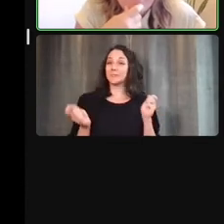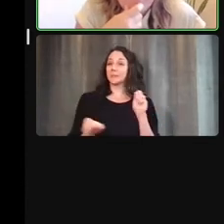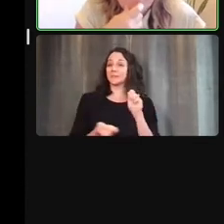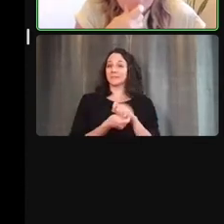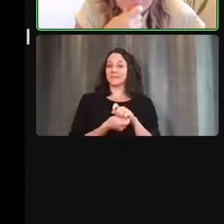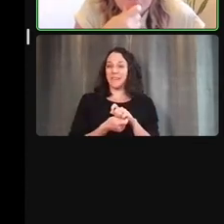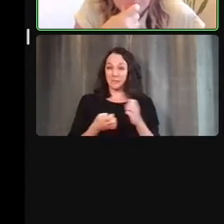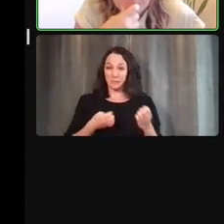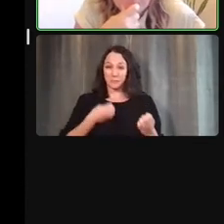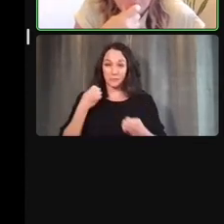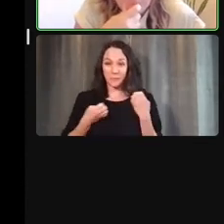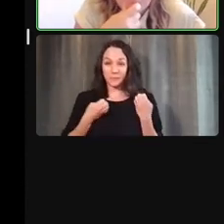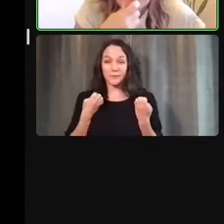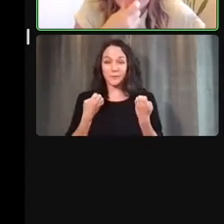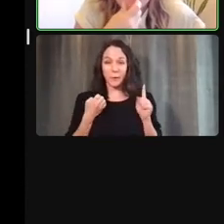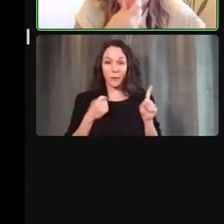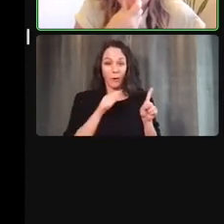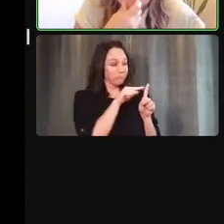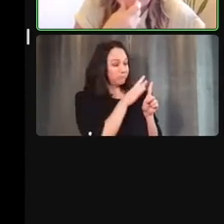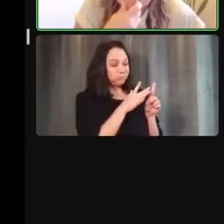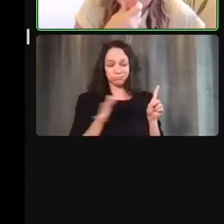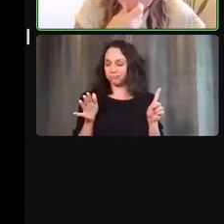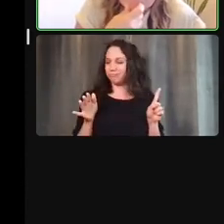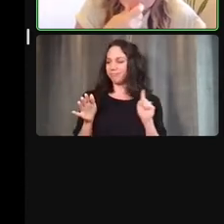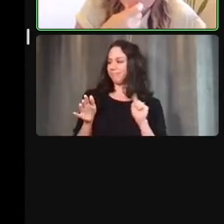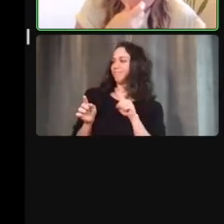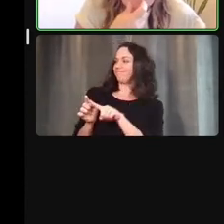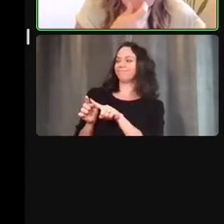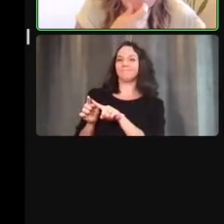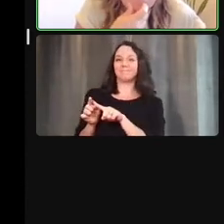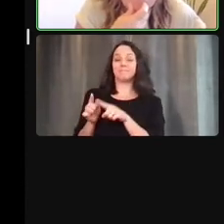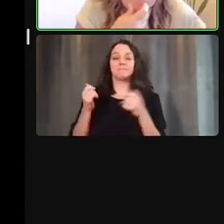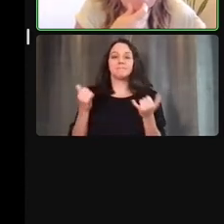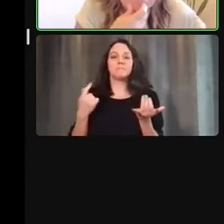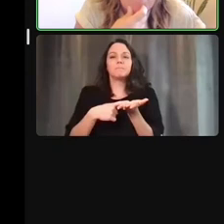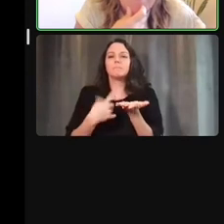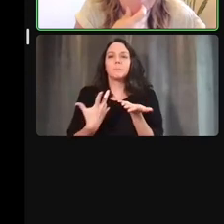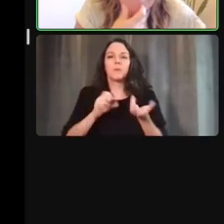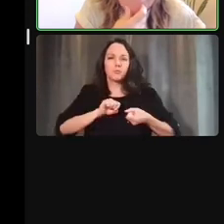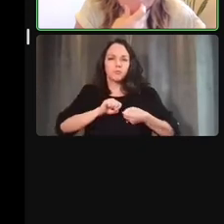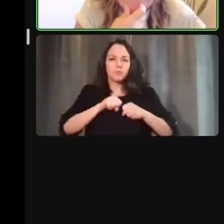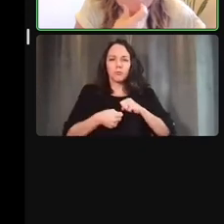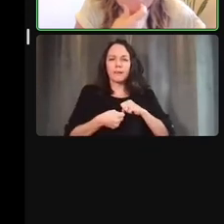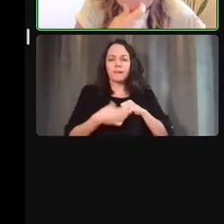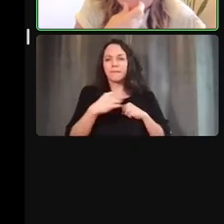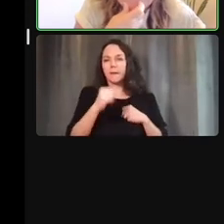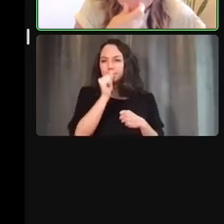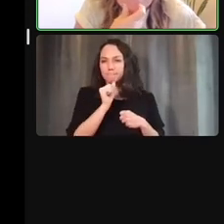and we'll go to our Grief and Resilience mood tour. And this is one of the pieces in it.